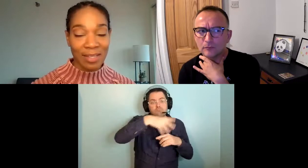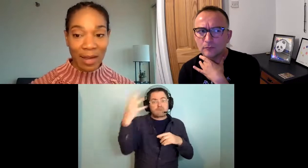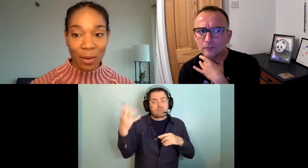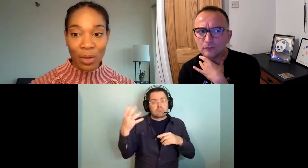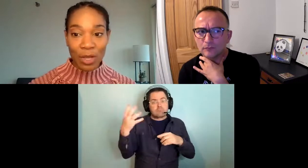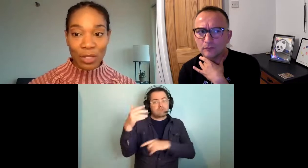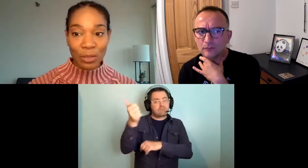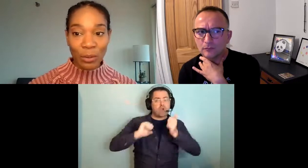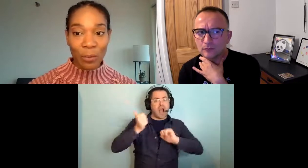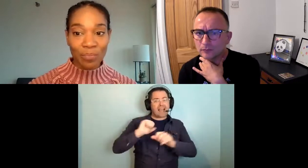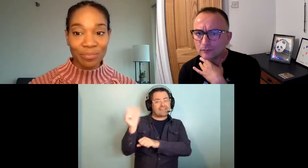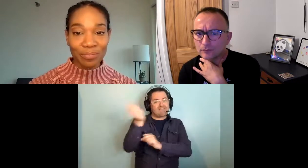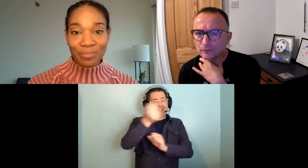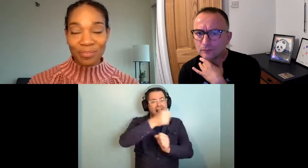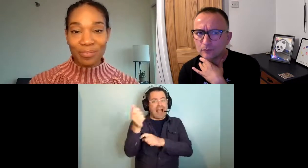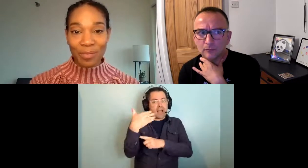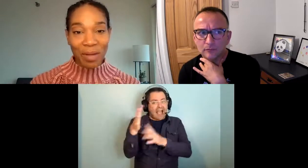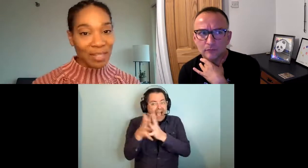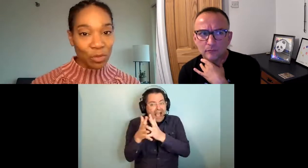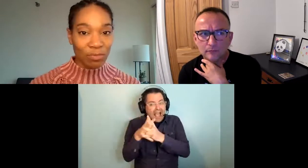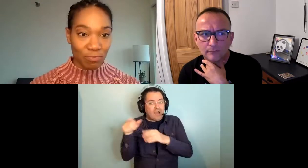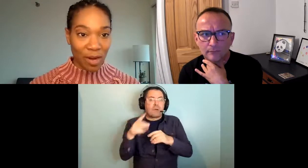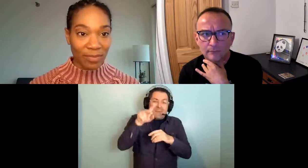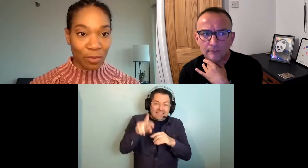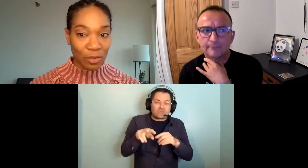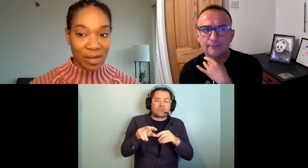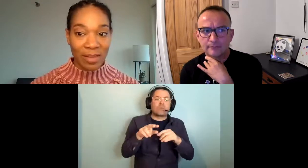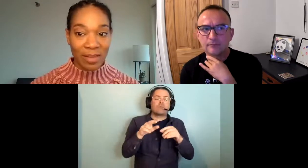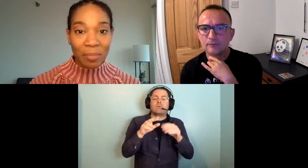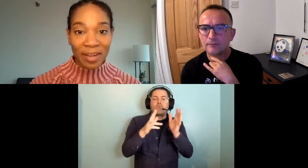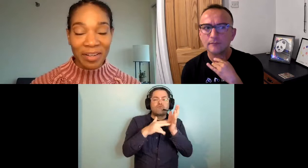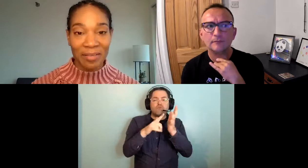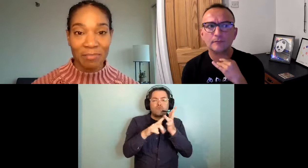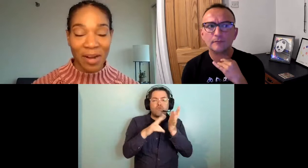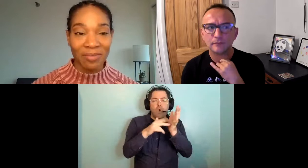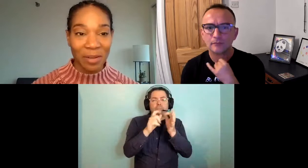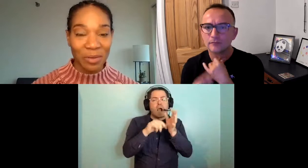created because people worked together and I hope that